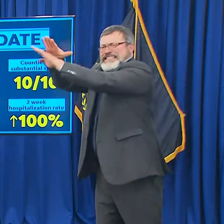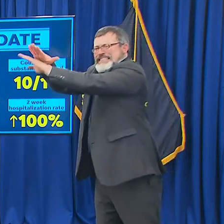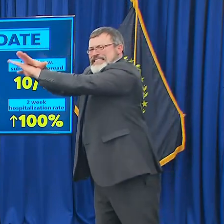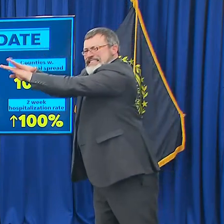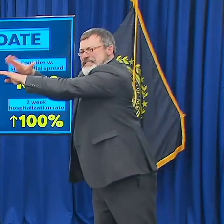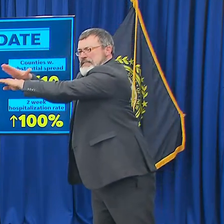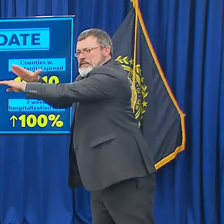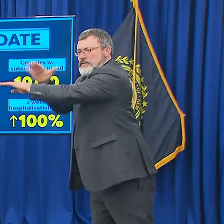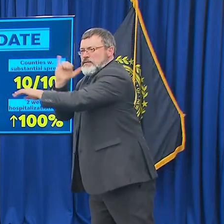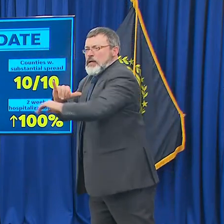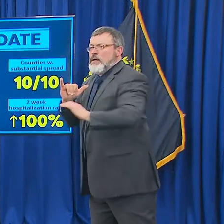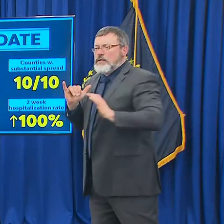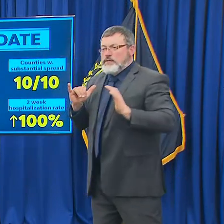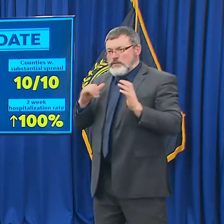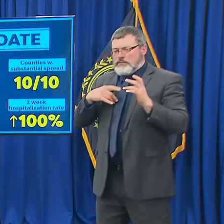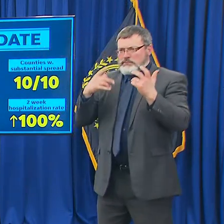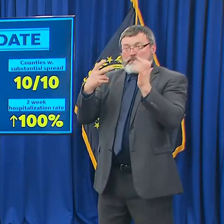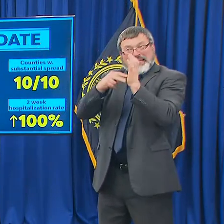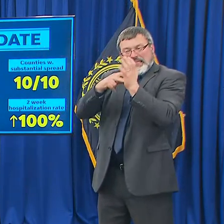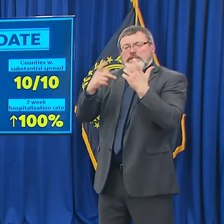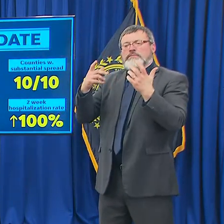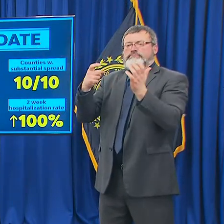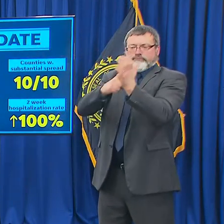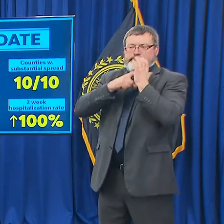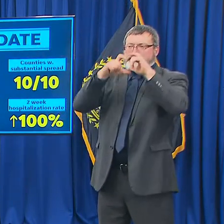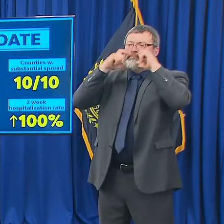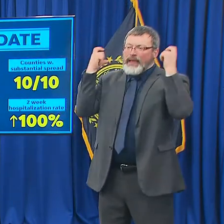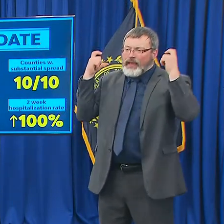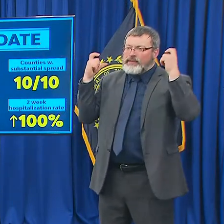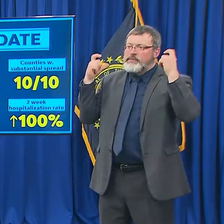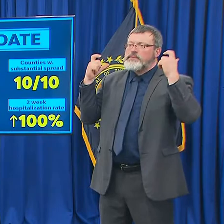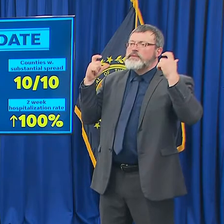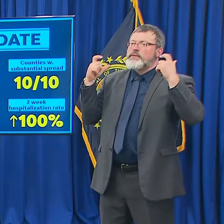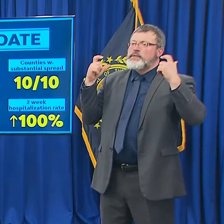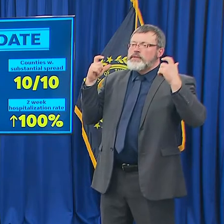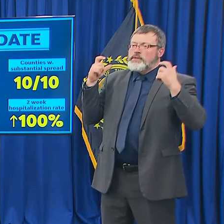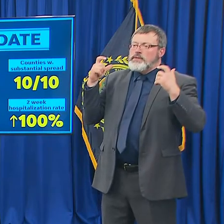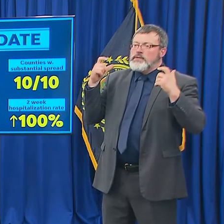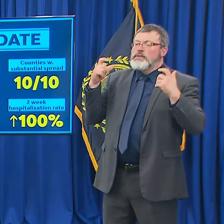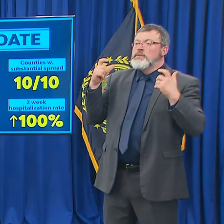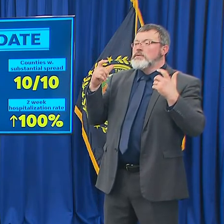before we see the end and before we see a downturn. So taking action today helps manage that we still